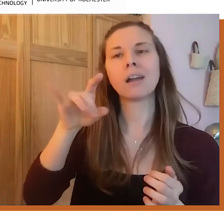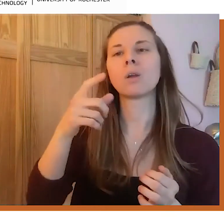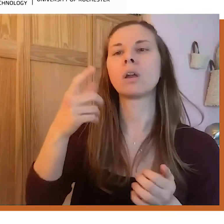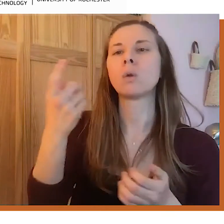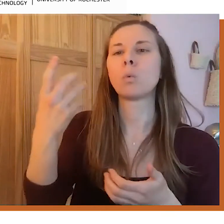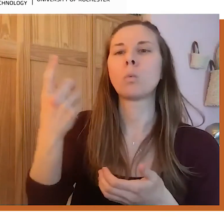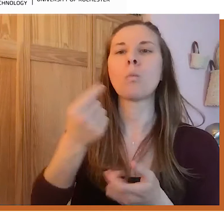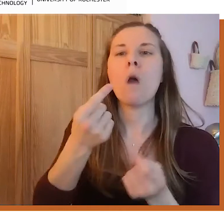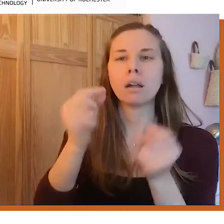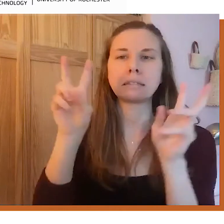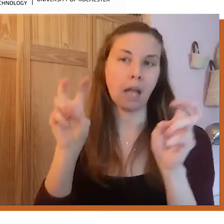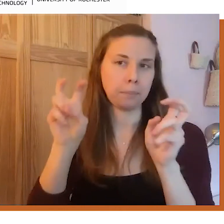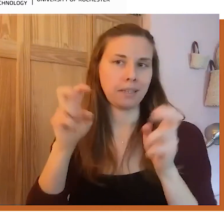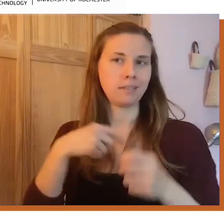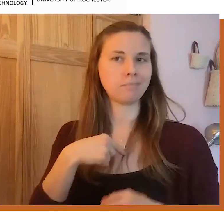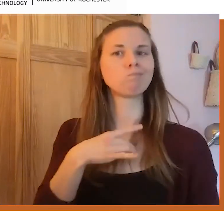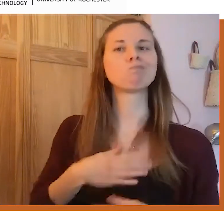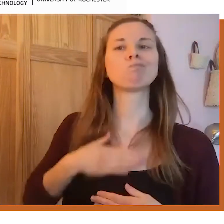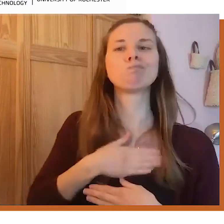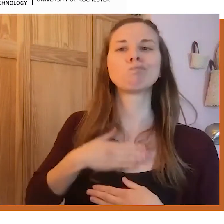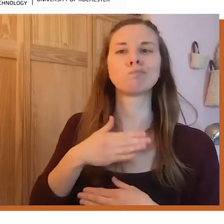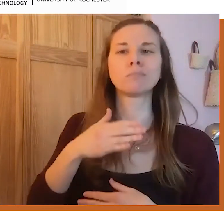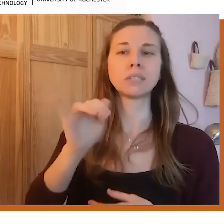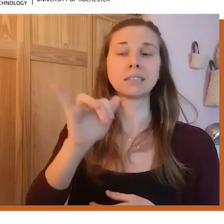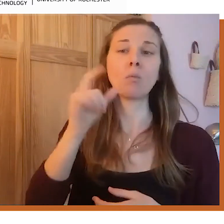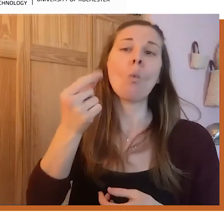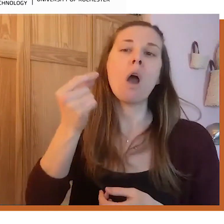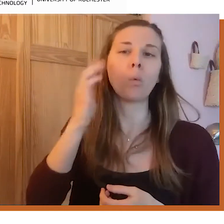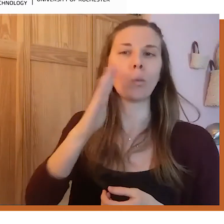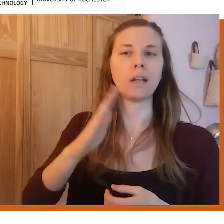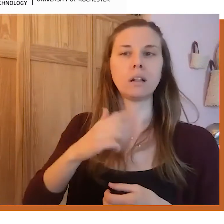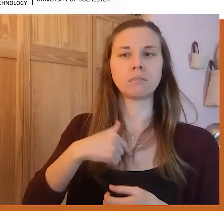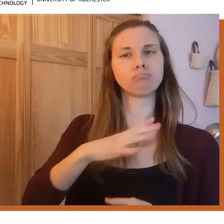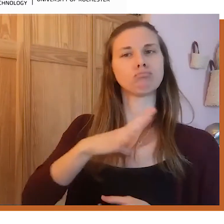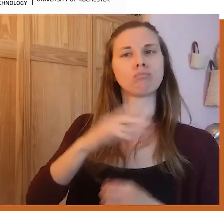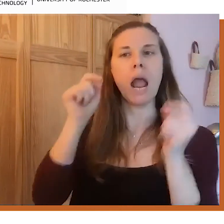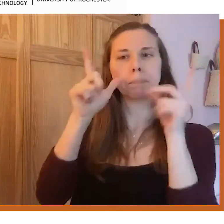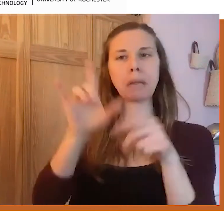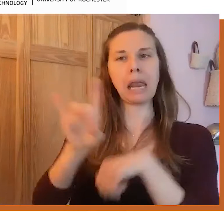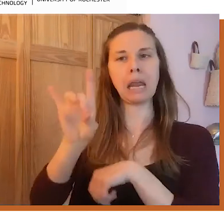I really needed to find a topic that I enjoyed researching and something that would make me want to wake up